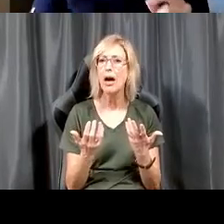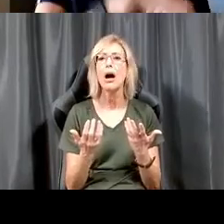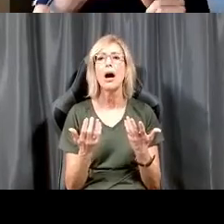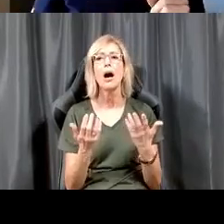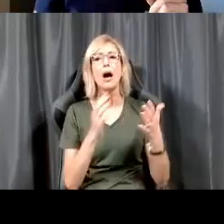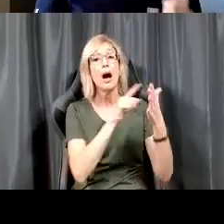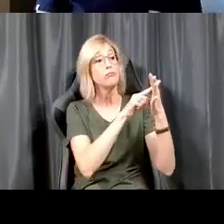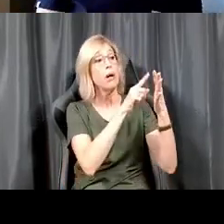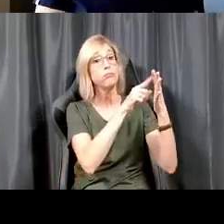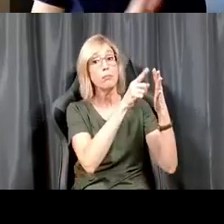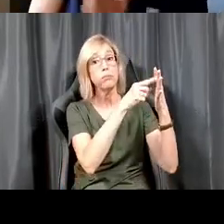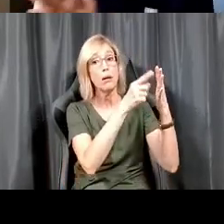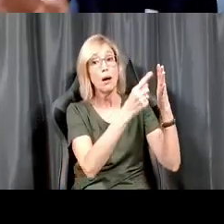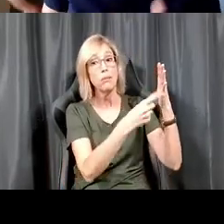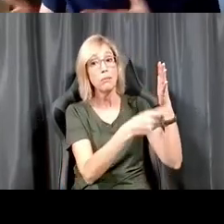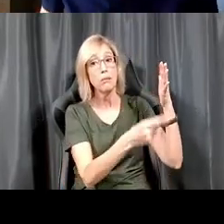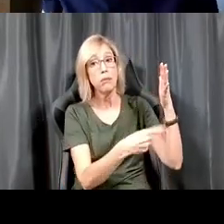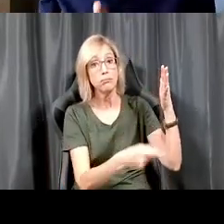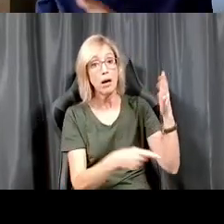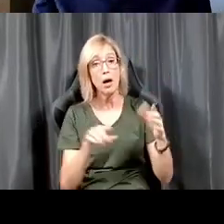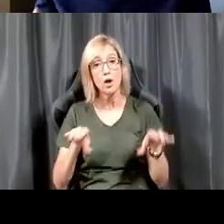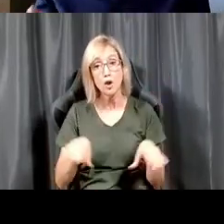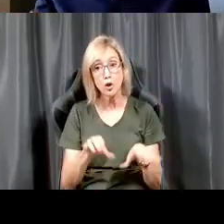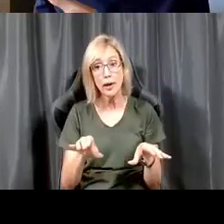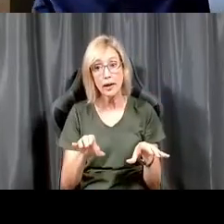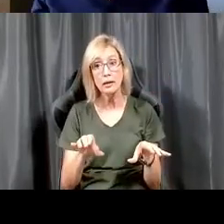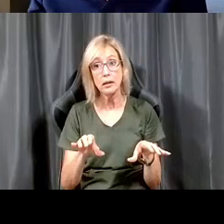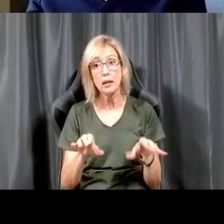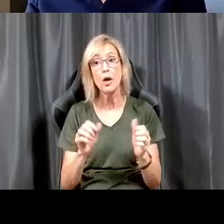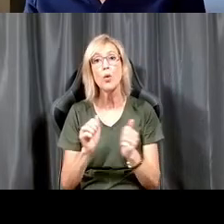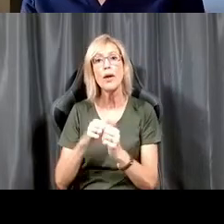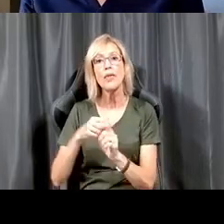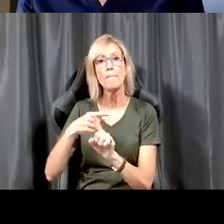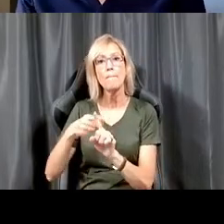these things Waialua having a positive reinforcer present.